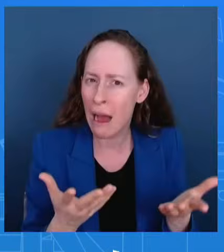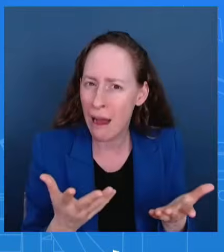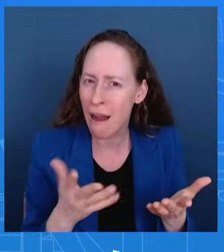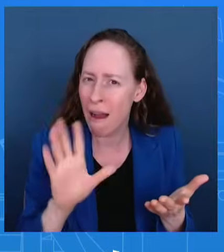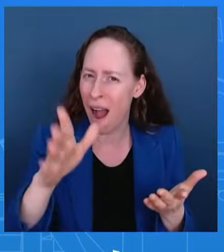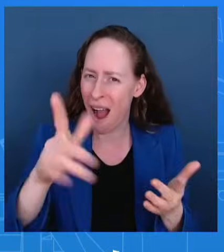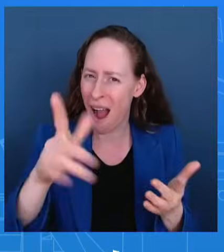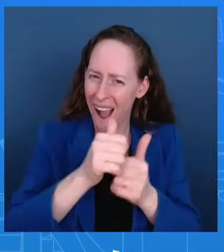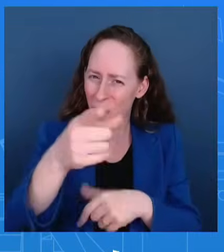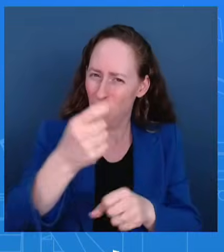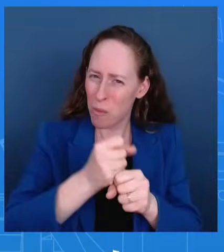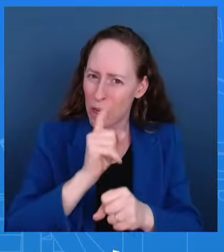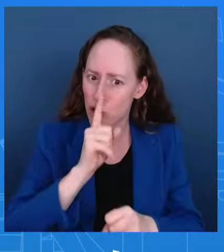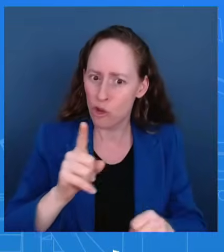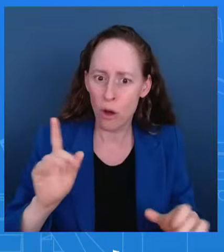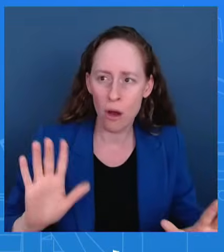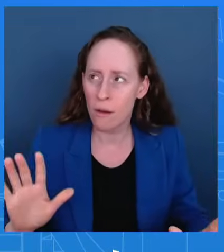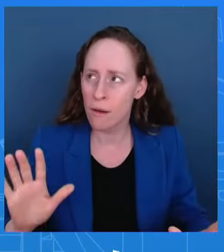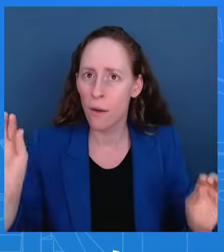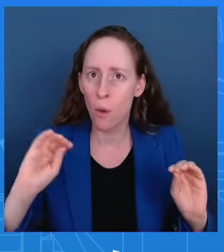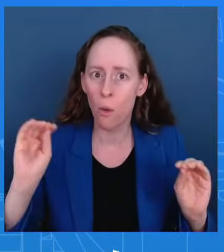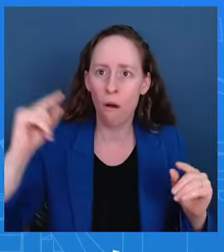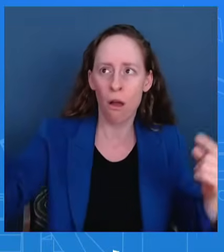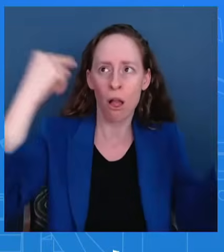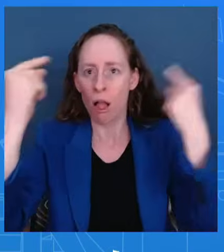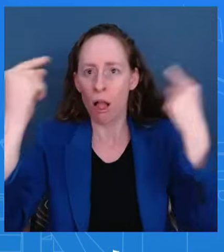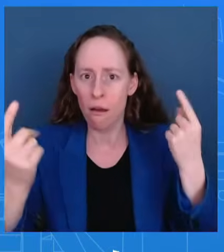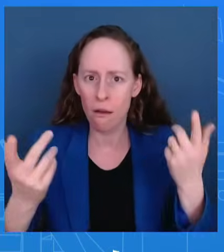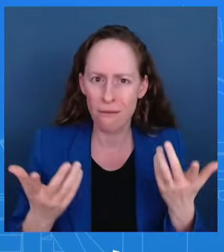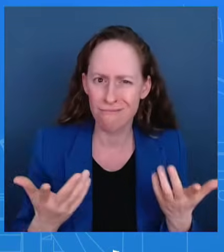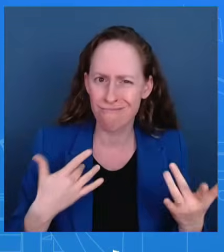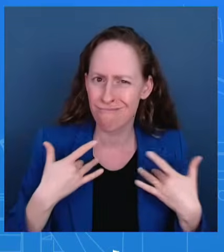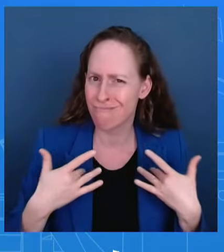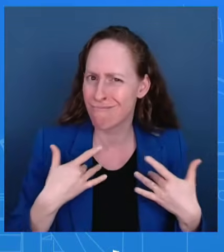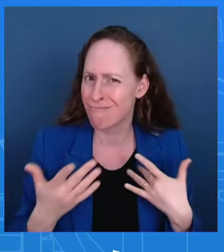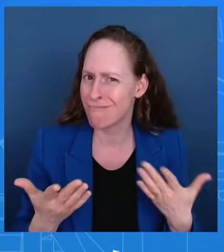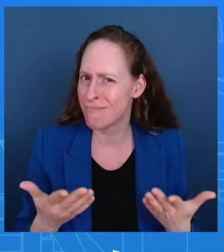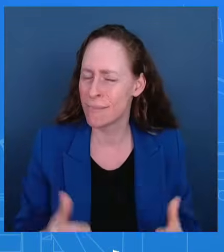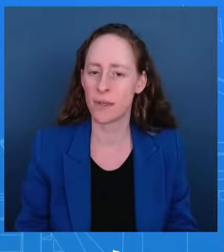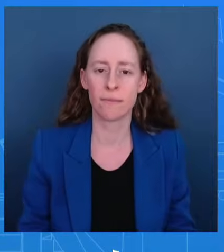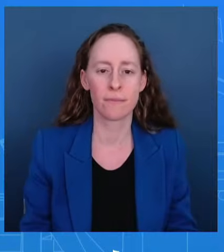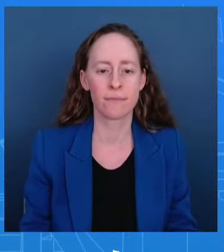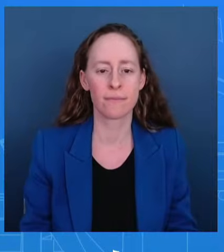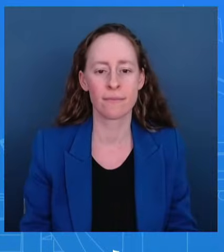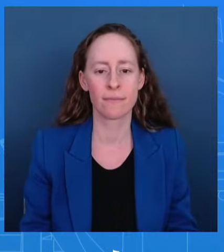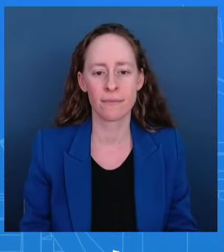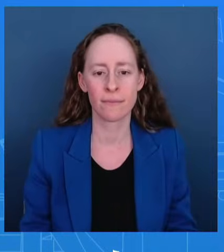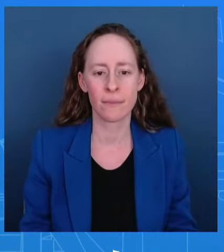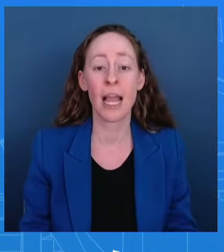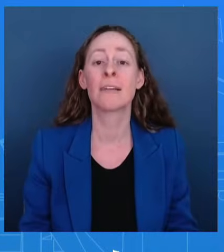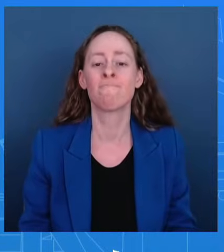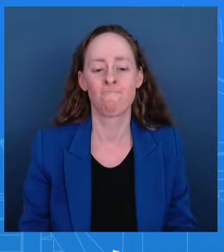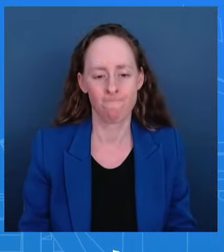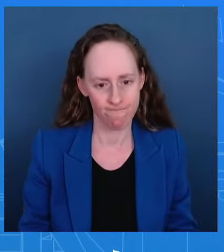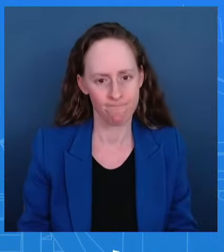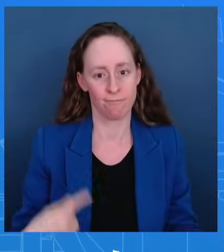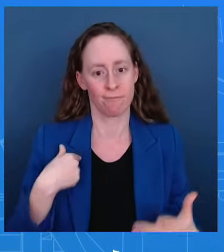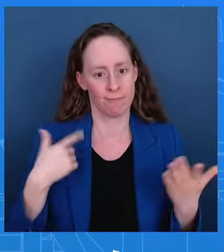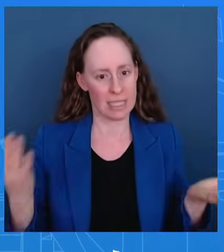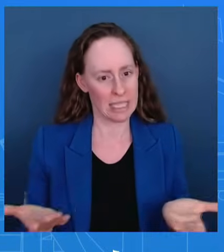Mr. Kirby: I mean -- The Press: -- protect those U.S. forces there? Ms. Jean-Pierre: -- part of my being up here today is a little bit of that to make it clear what this is and what it's not. There's been some bogus stuff out there